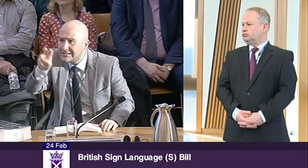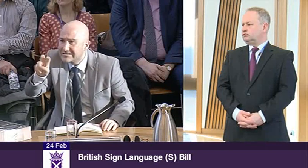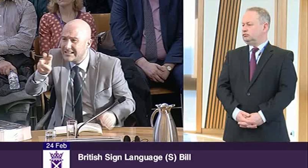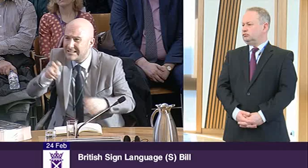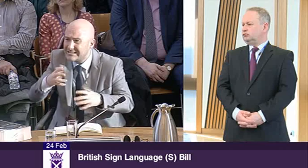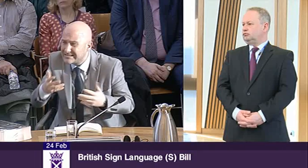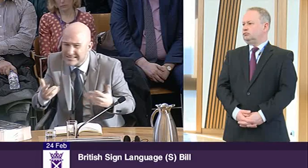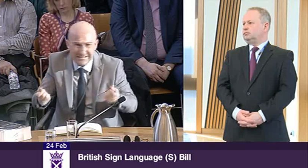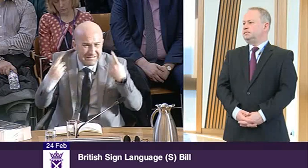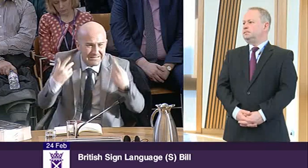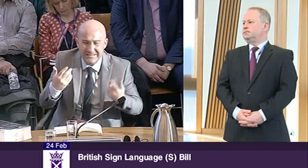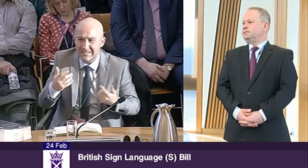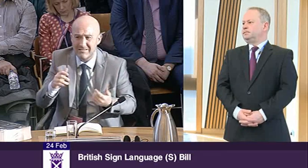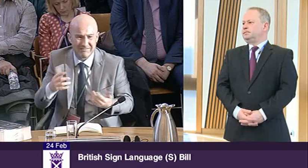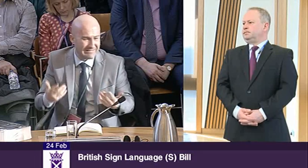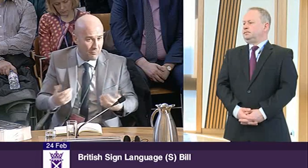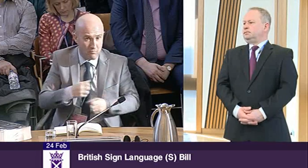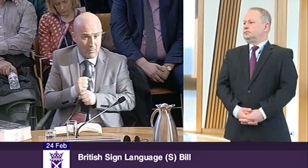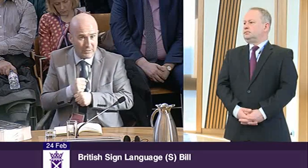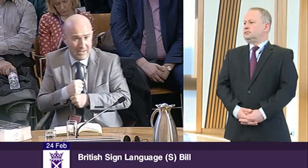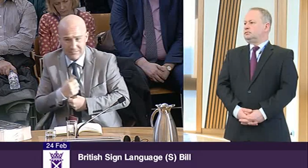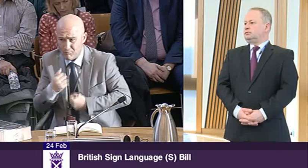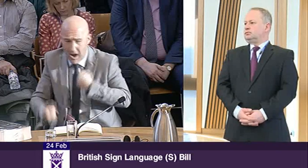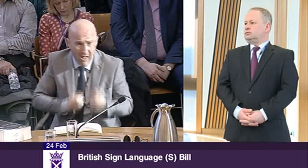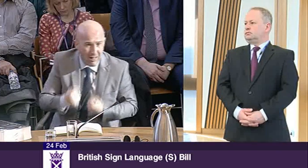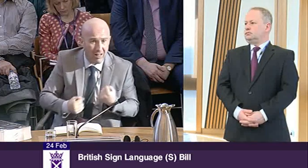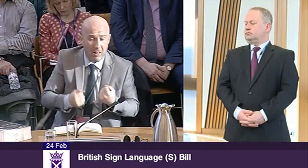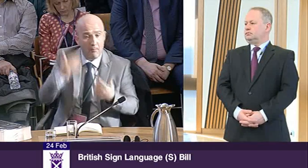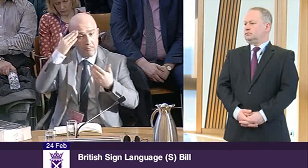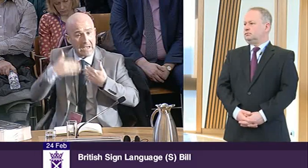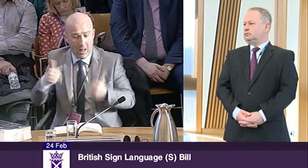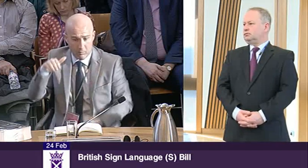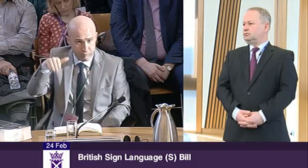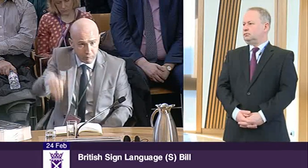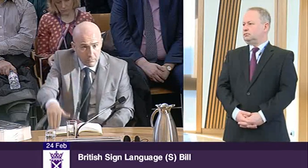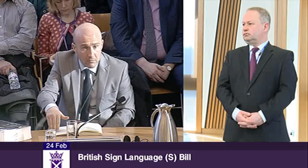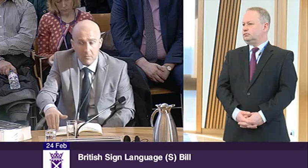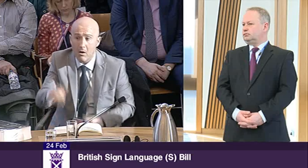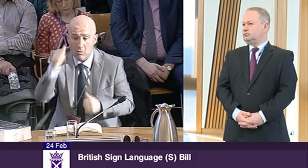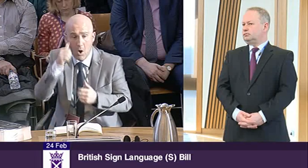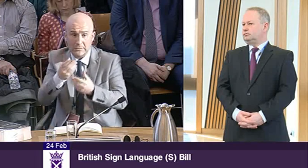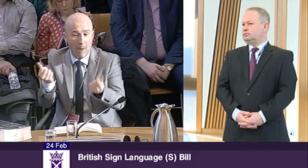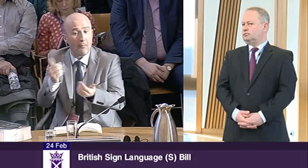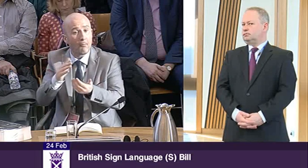of individuals, and the impact on their ability to communicate can cause a great deal of frustration